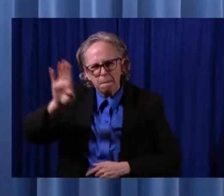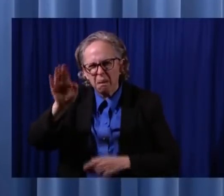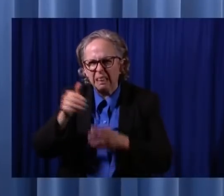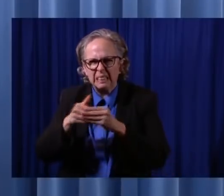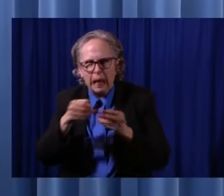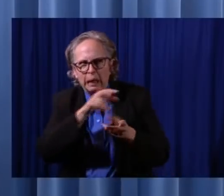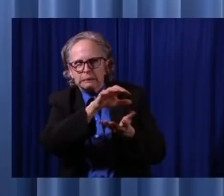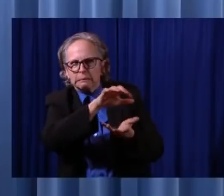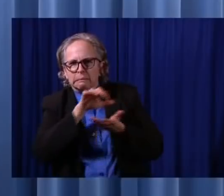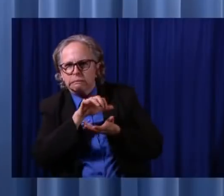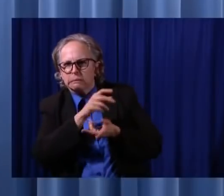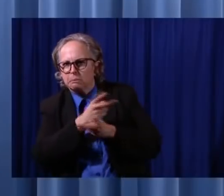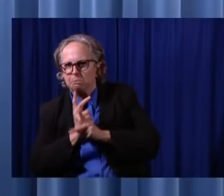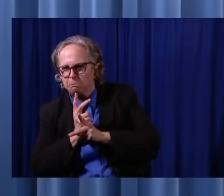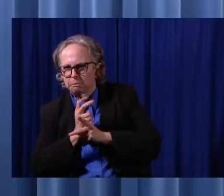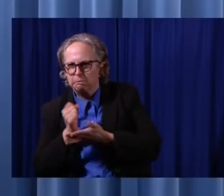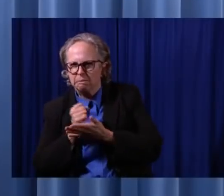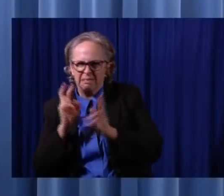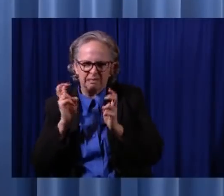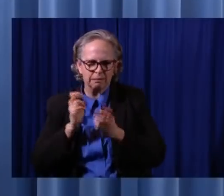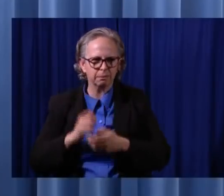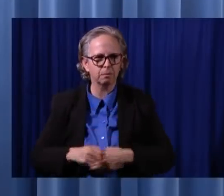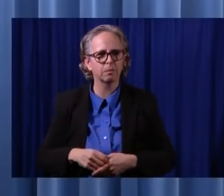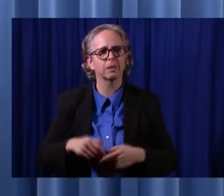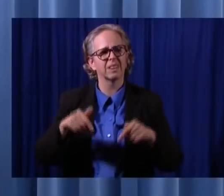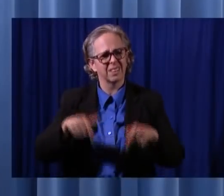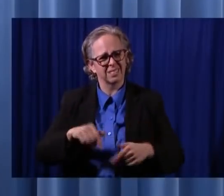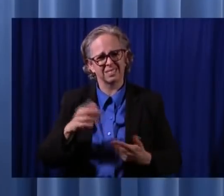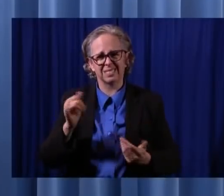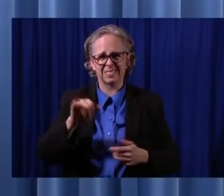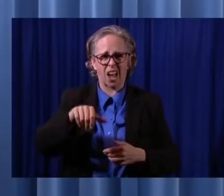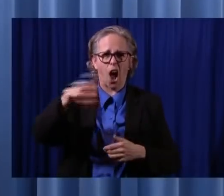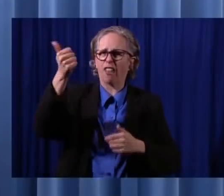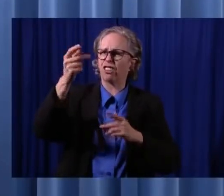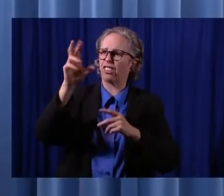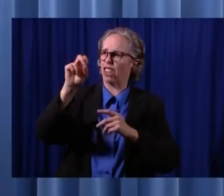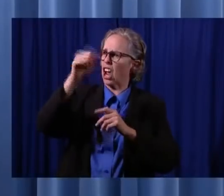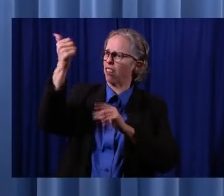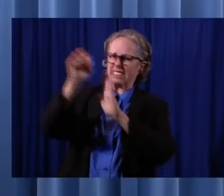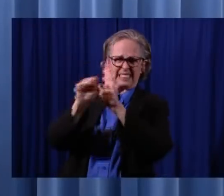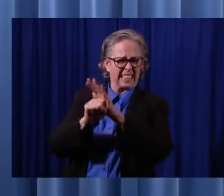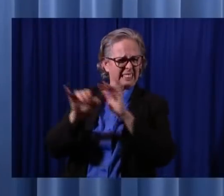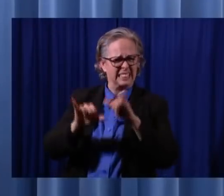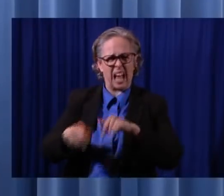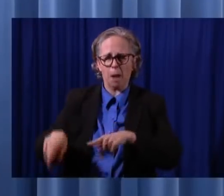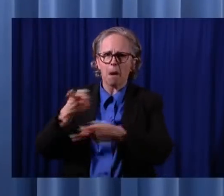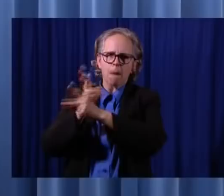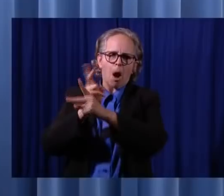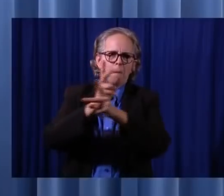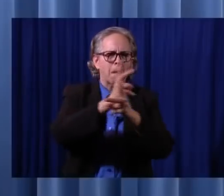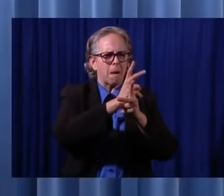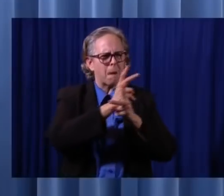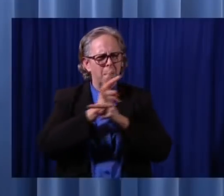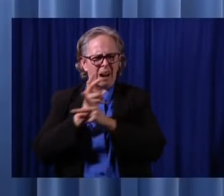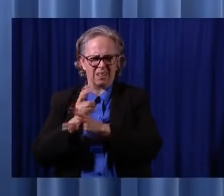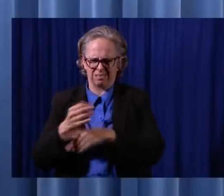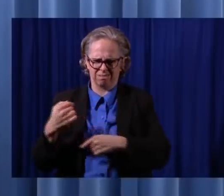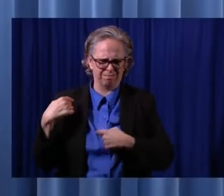UNEMPLOYMENT INSURANCE AND WE'VE DONE THIS BEFORE IN OHIO AND OHIO BORROWED MORE THAN 3.3 BILLION DOLLARS DURING THE LAST